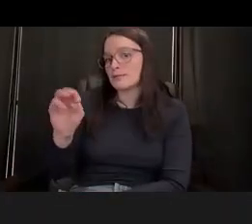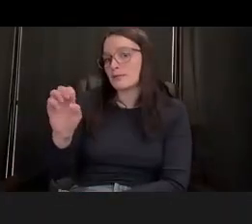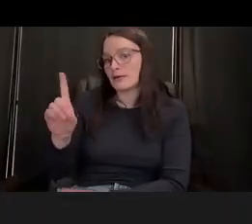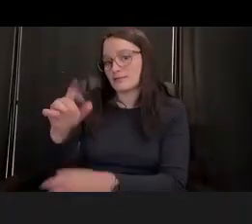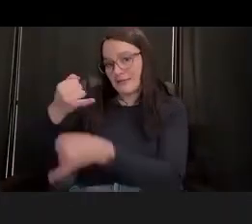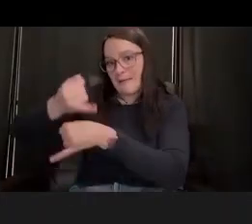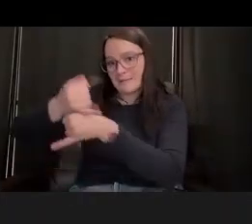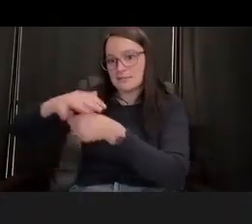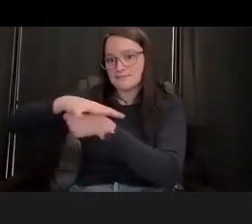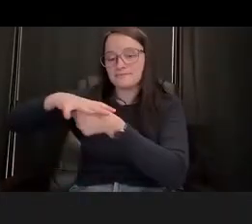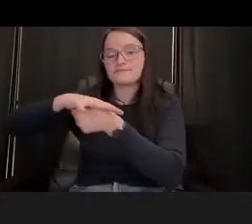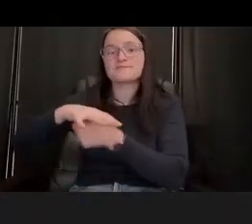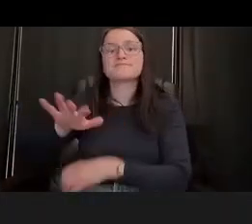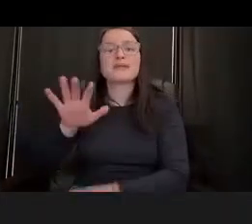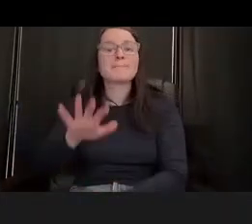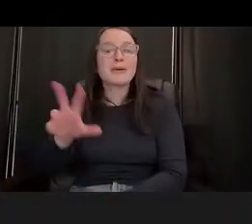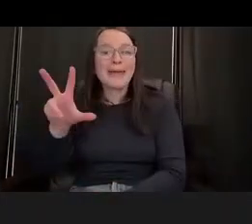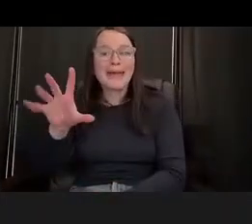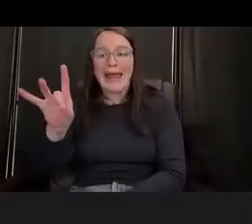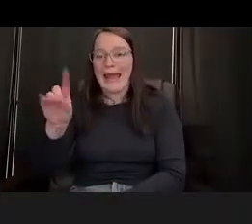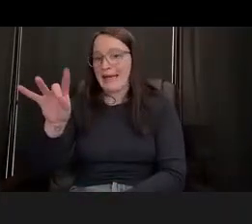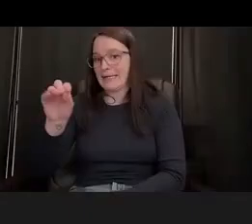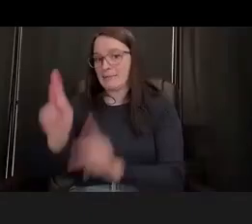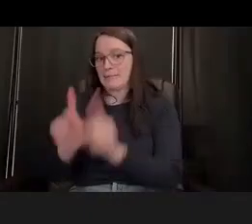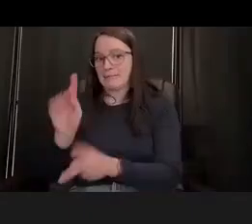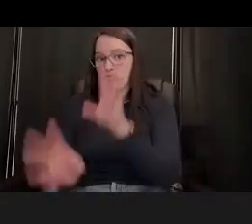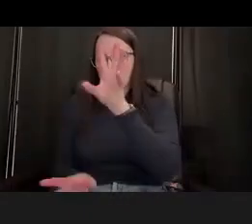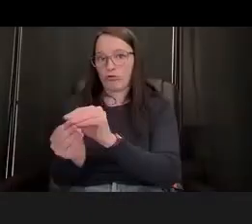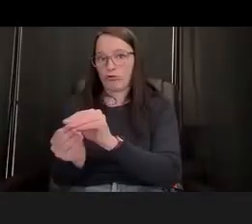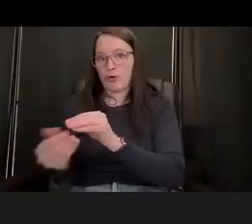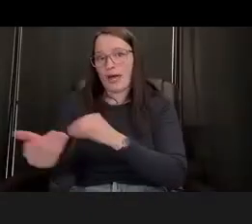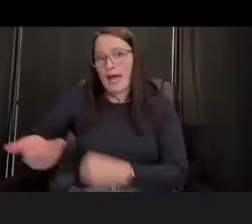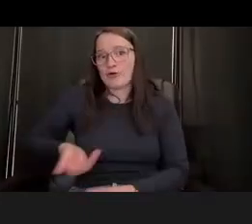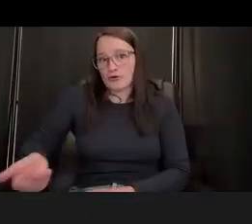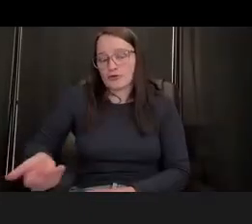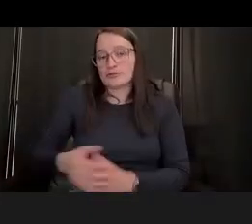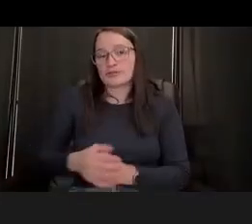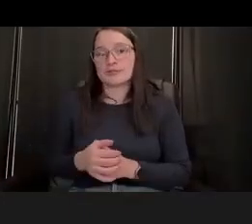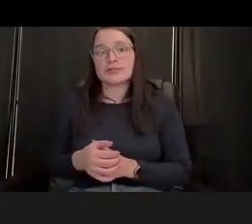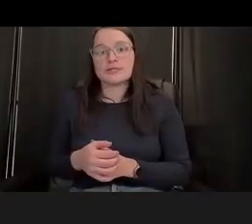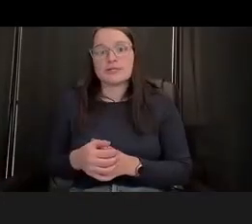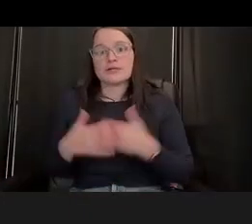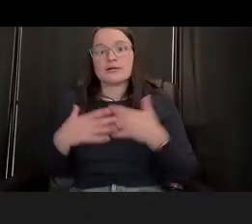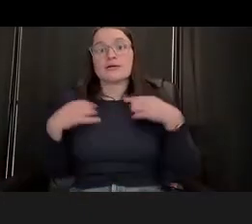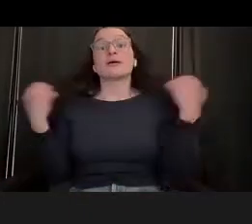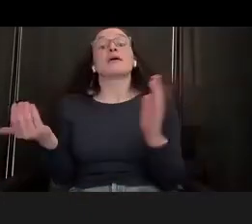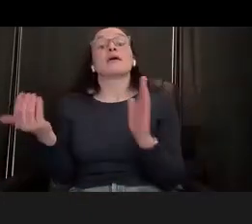within those agencies. And again, it began with a commitment to hire and starting to think about